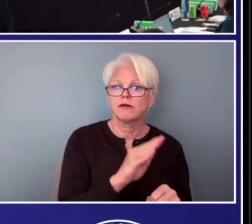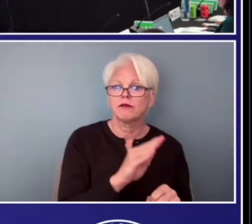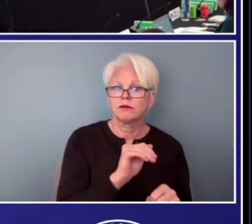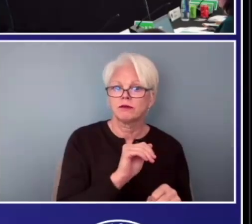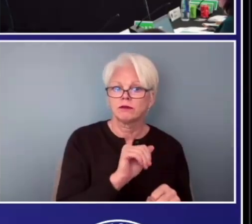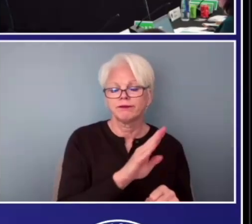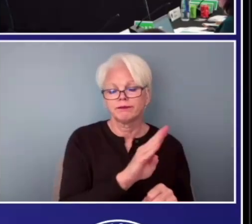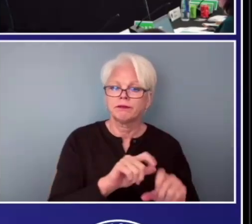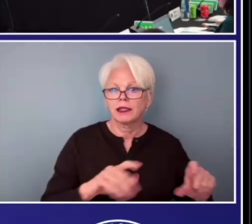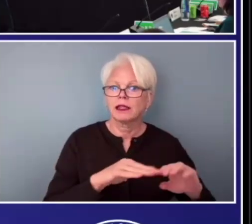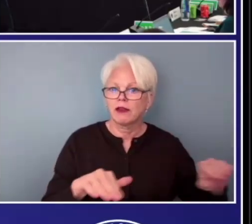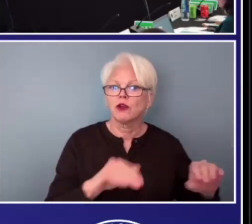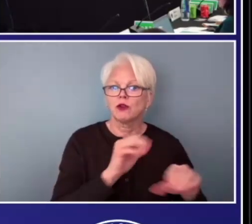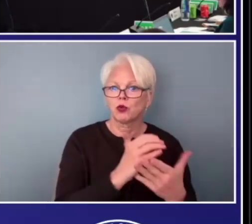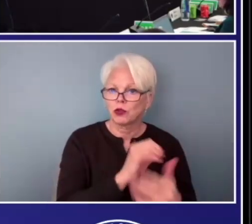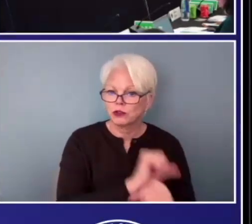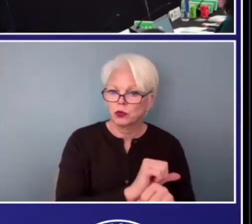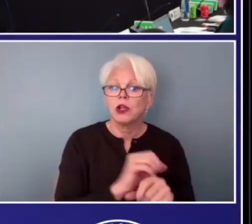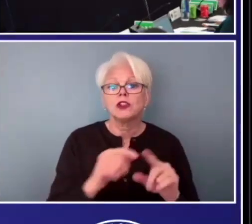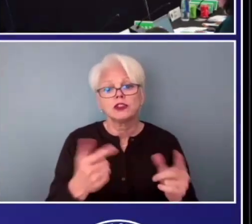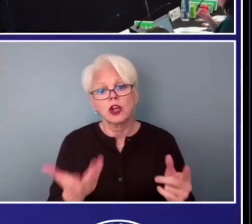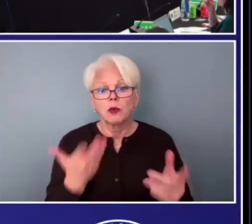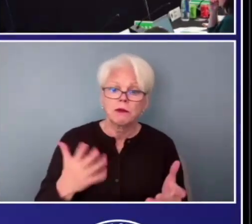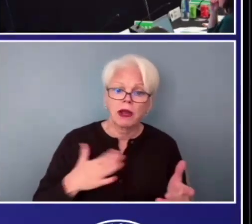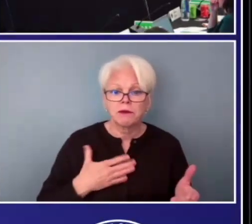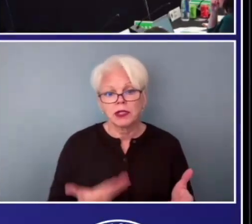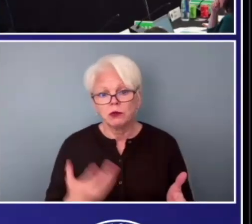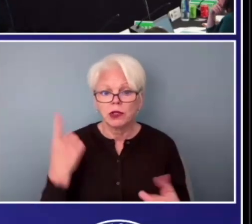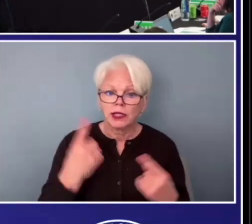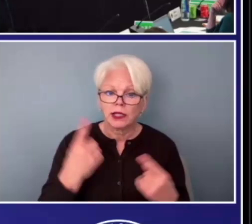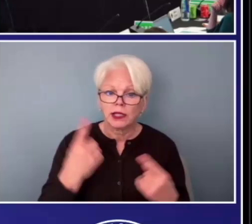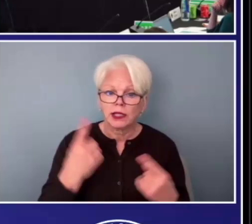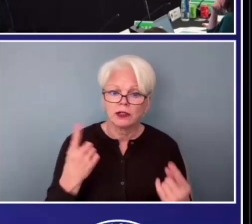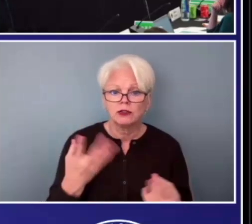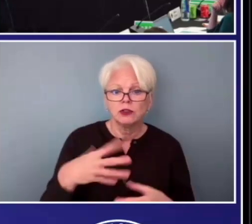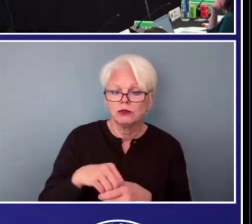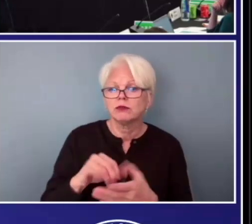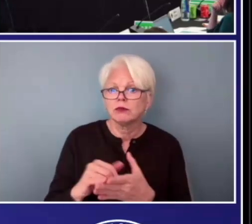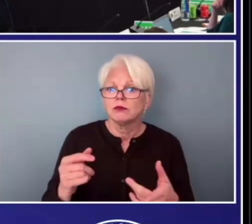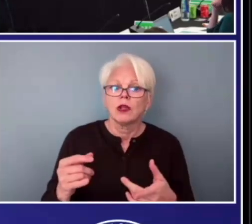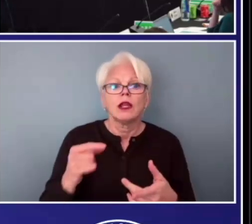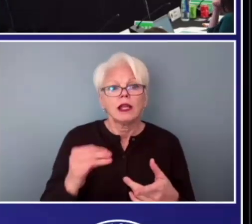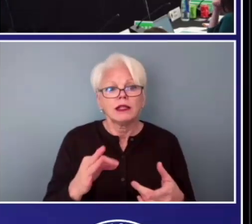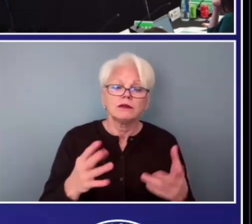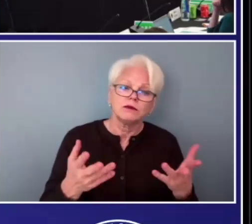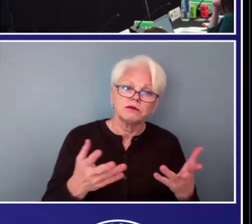reference. Again, that's on the basis of everybody being okay, maybe not loving, but being okay with the